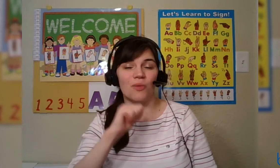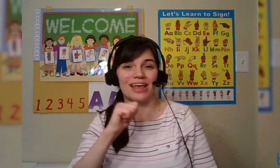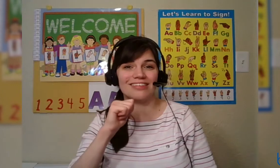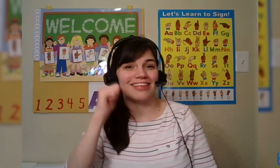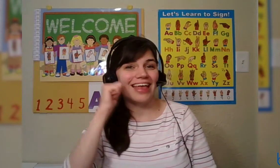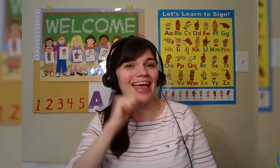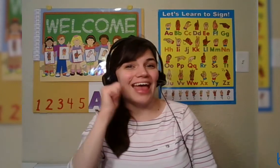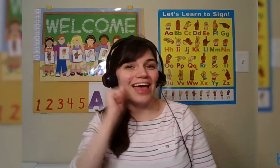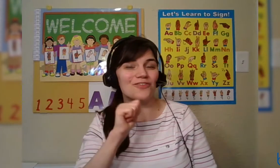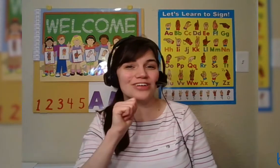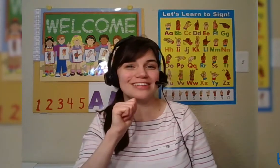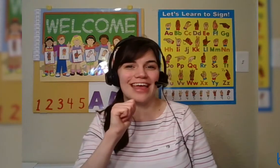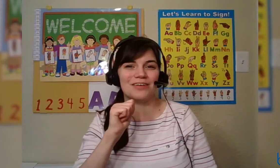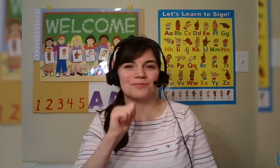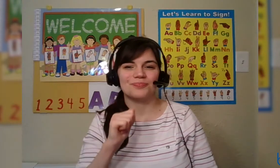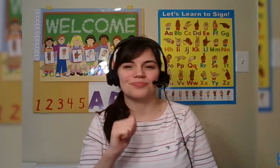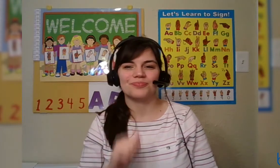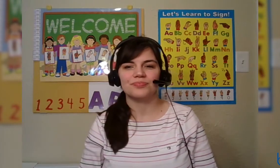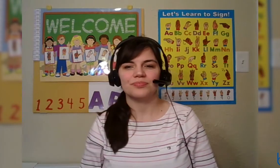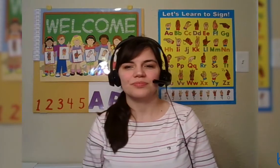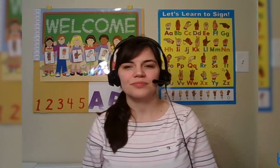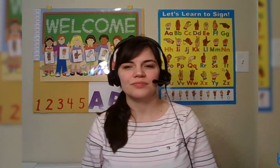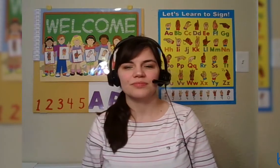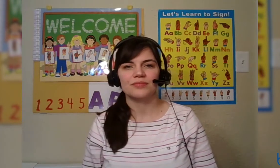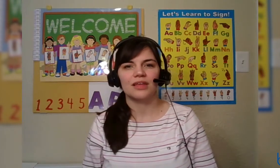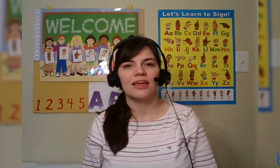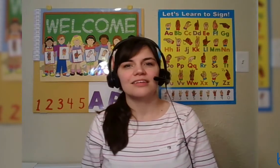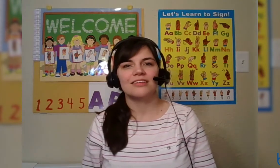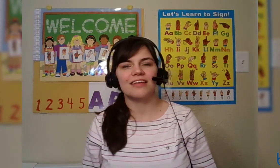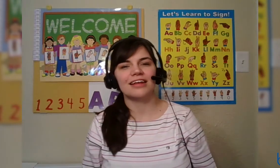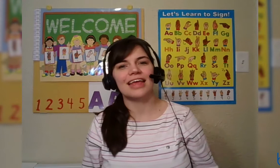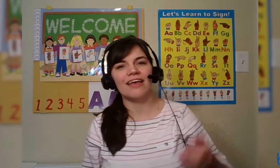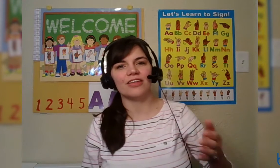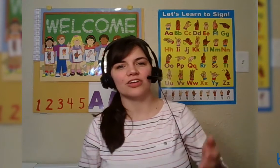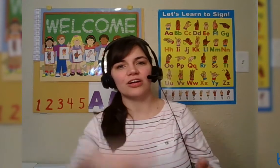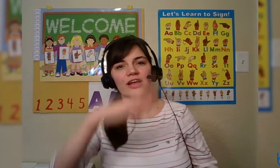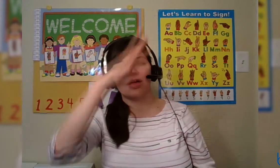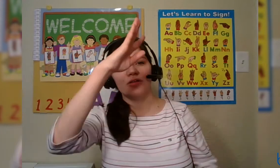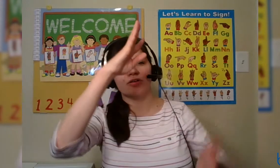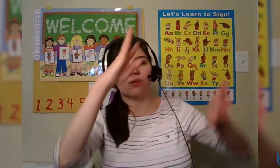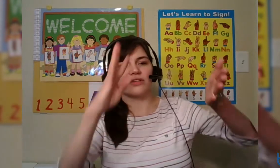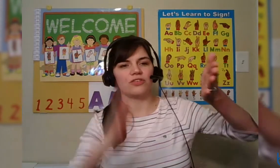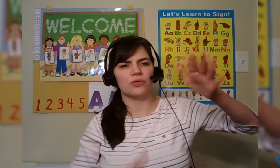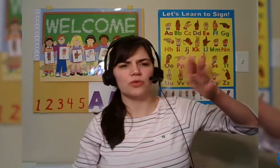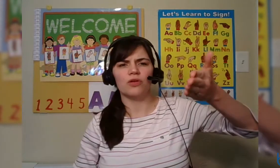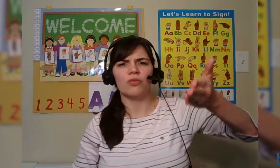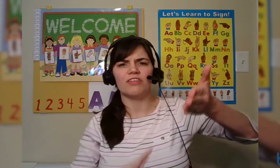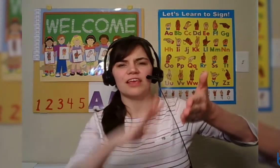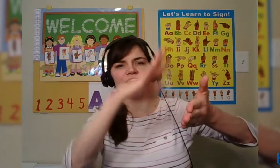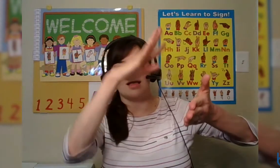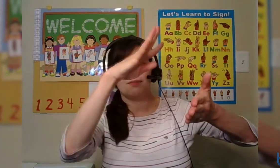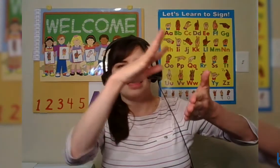twice: every day. To sign calendar, you're going to-- you can hold this hand up and